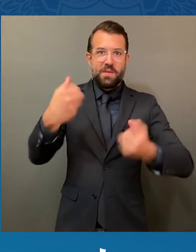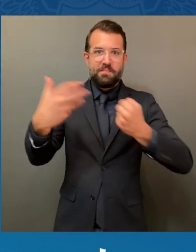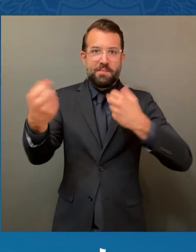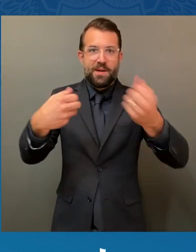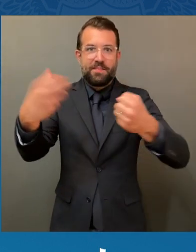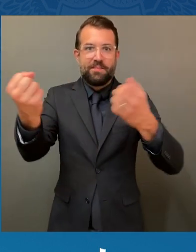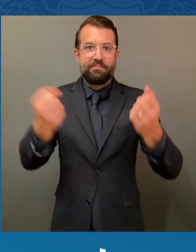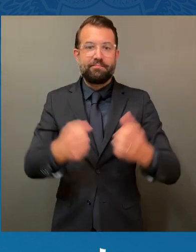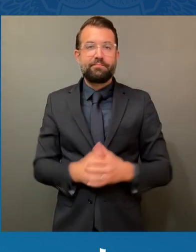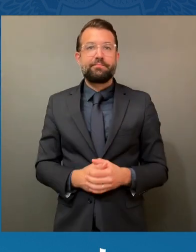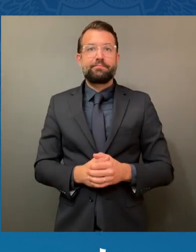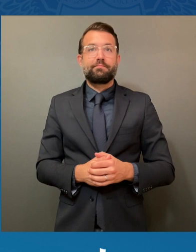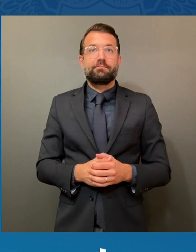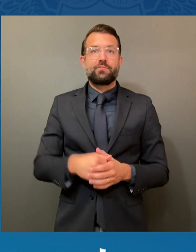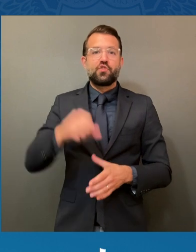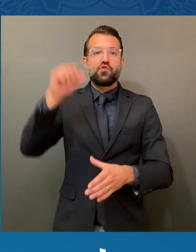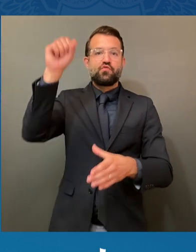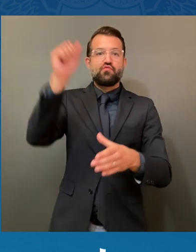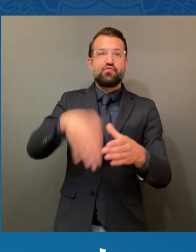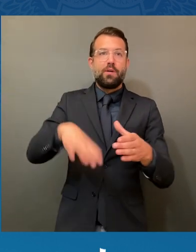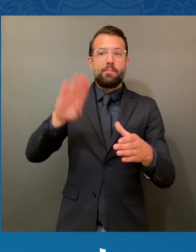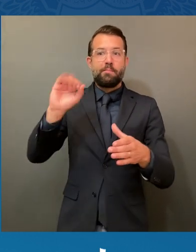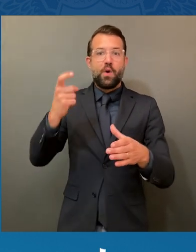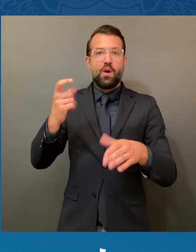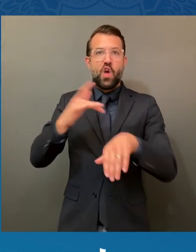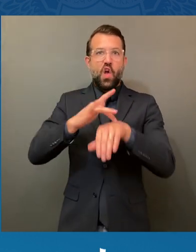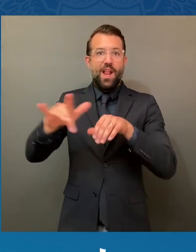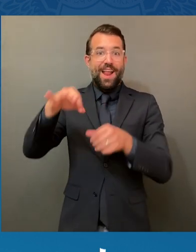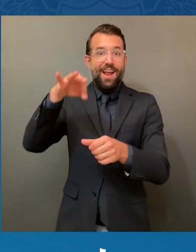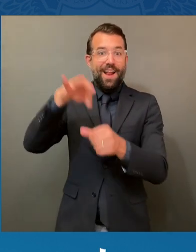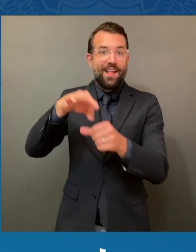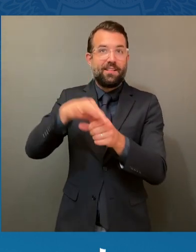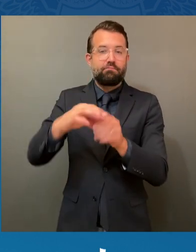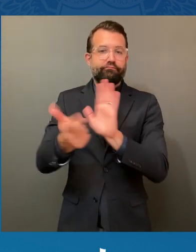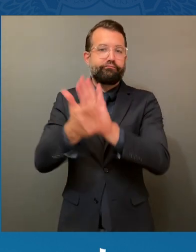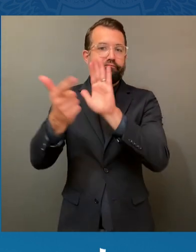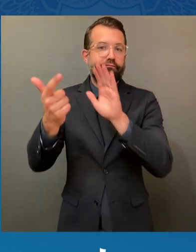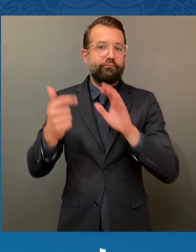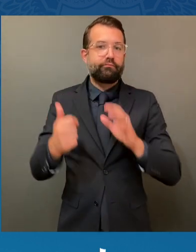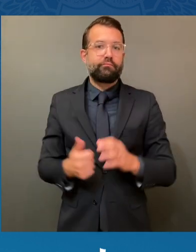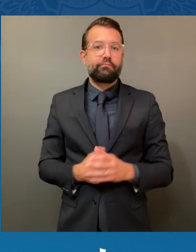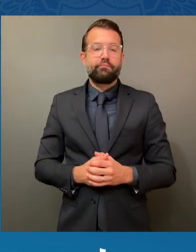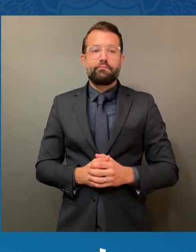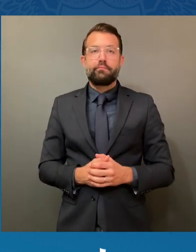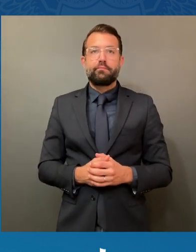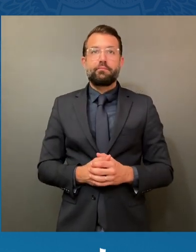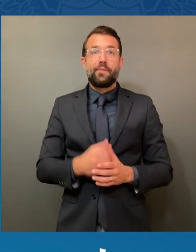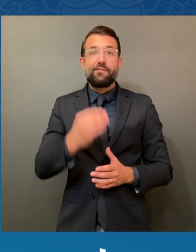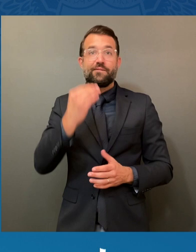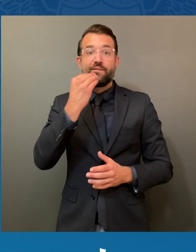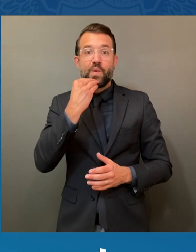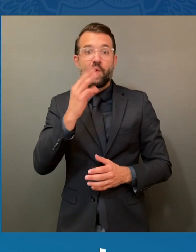and restrict early voting, laws that are making it illegal to give food and water to people who are standing in line